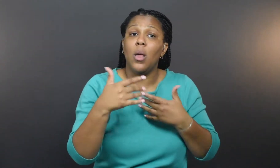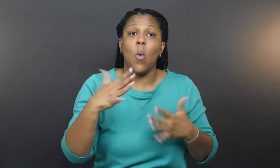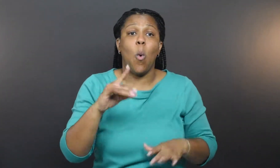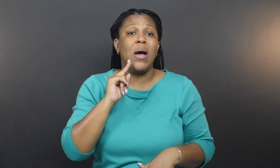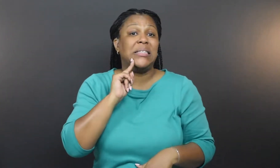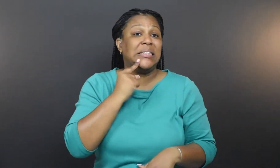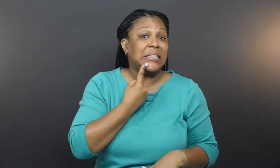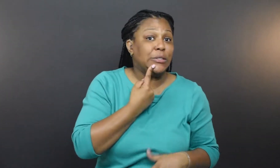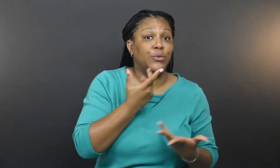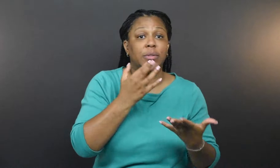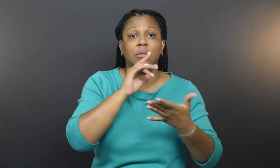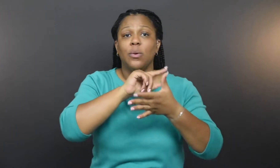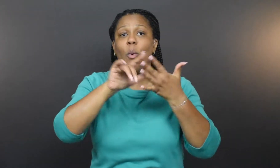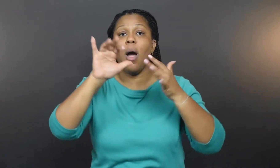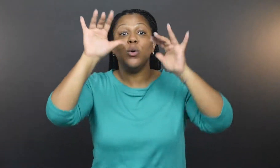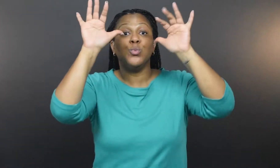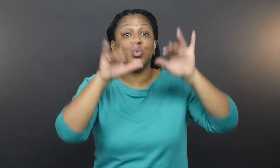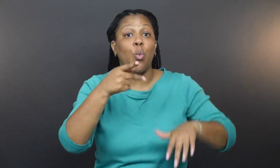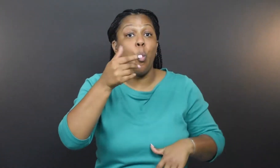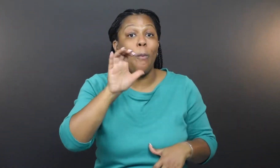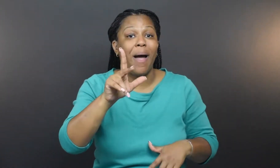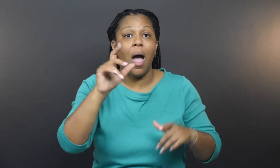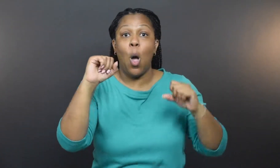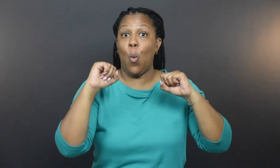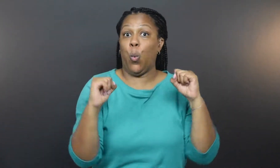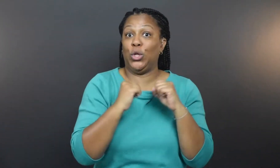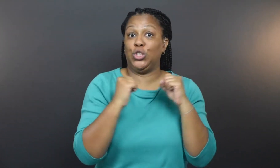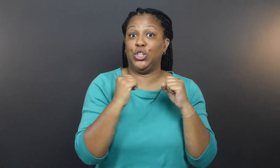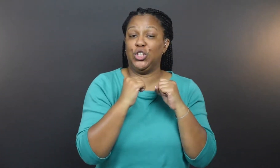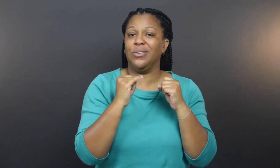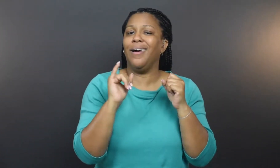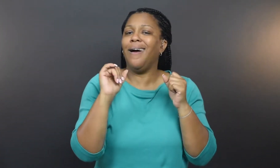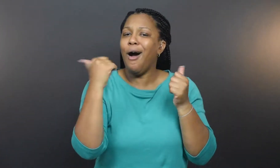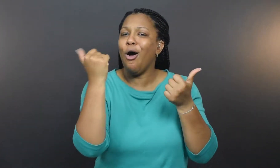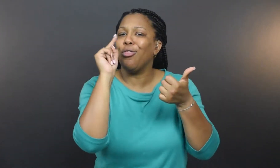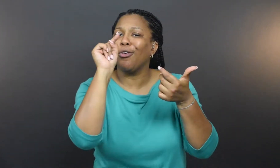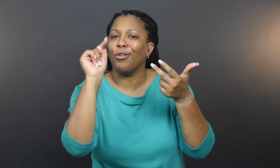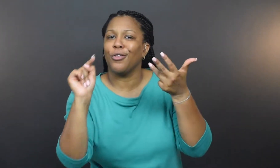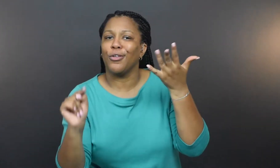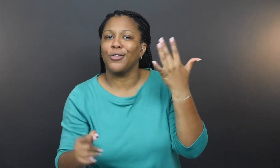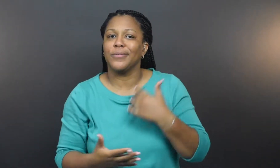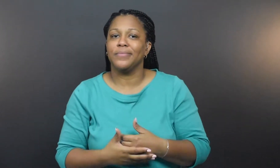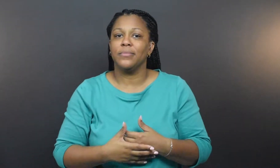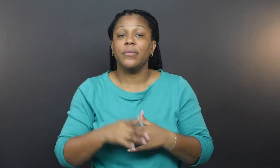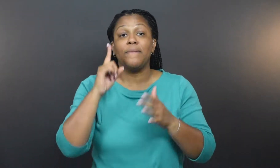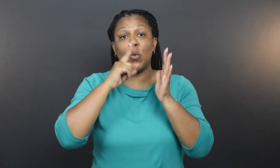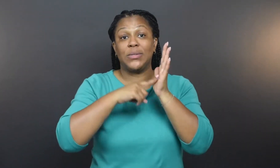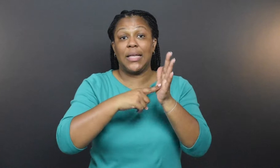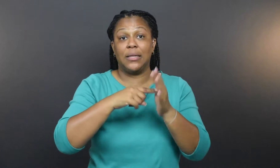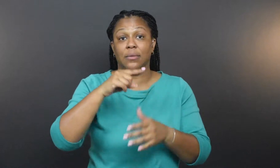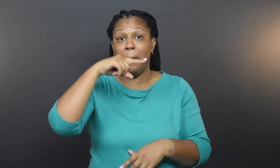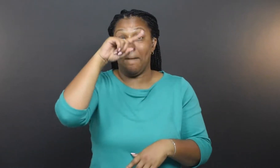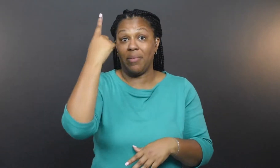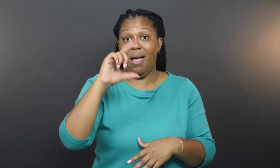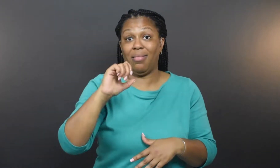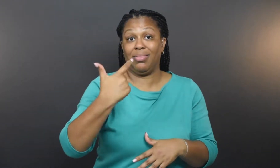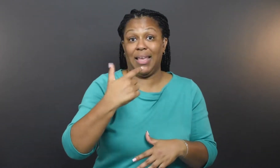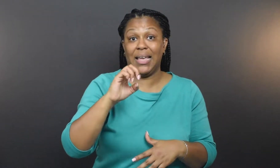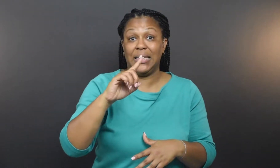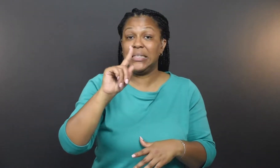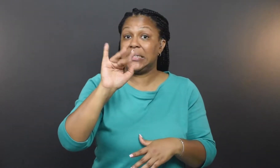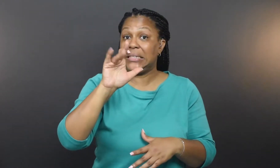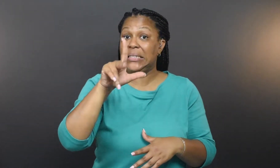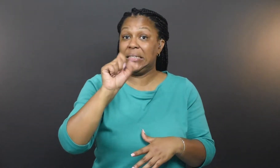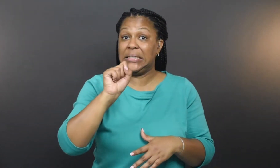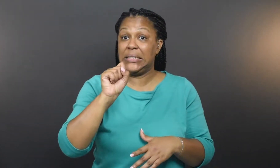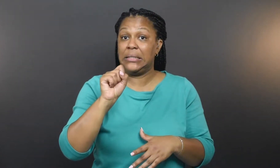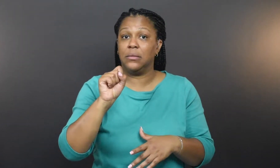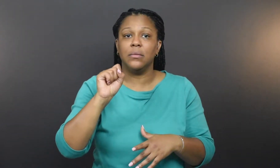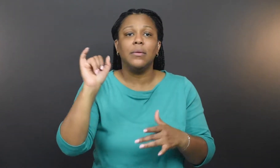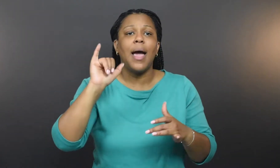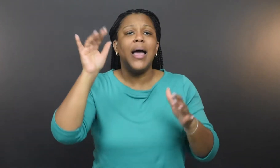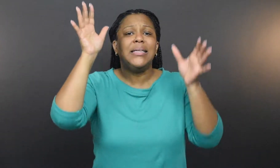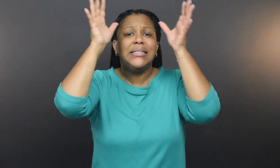severity and snowpack of winter, and so on. For instance, blacklegged ticks (a.k.a. “deer ticks”),